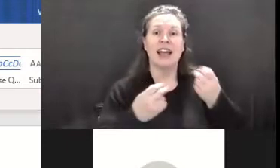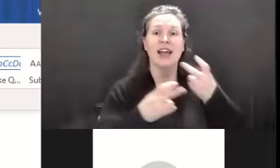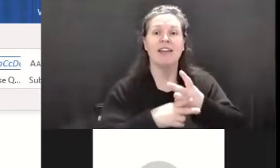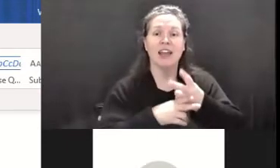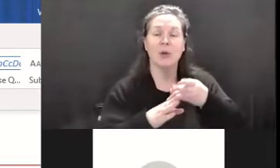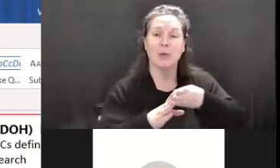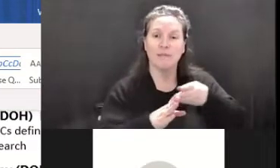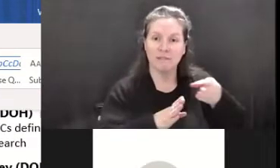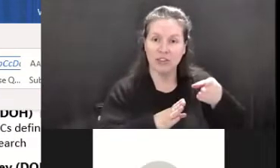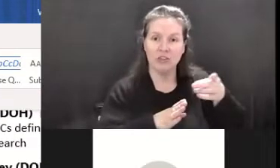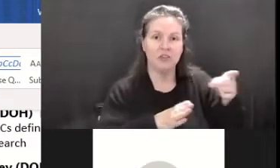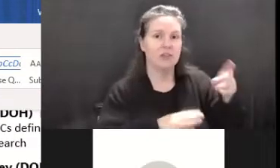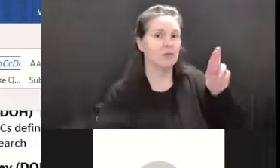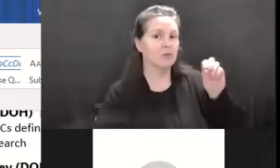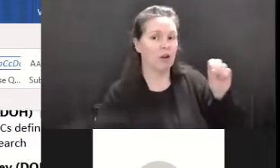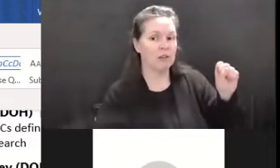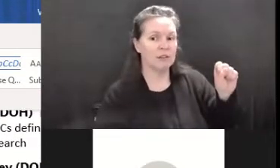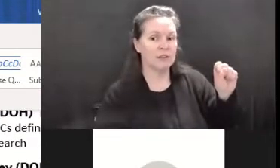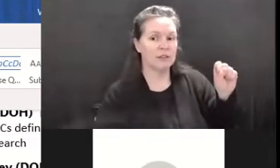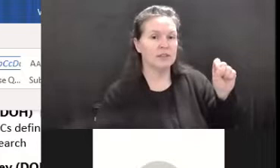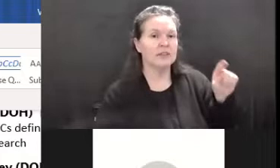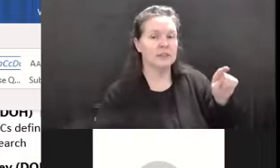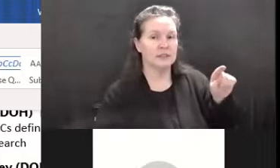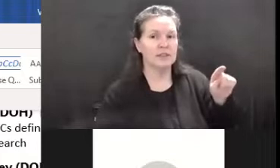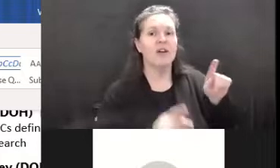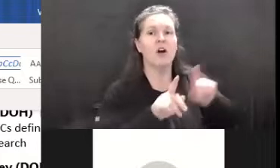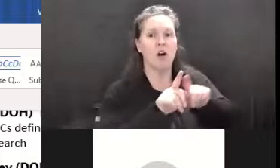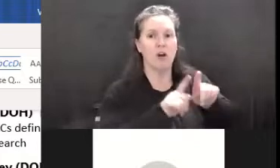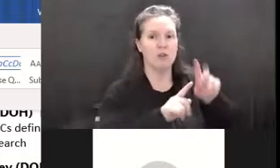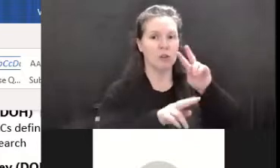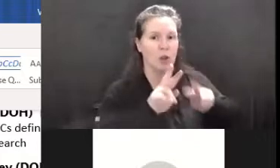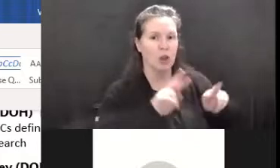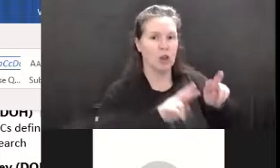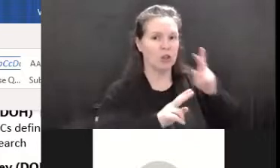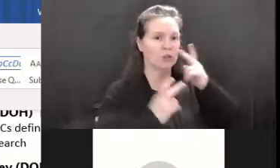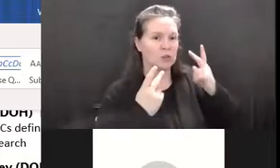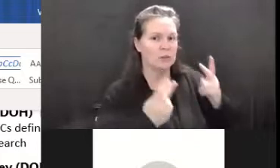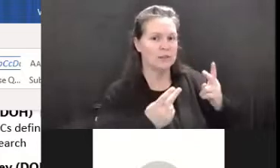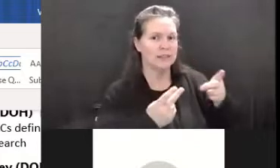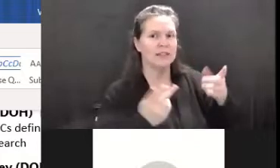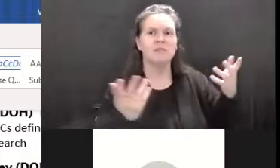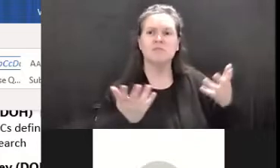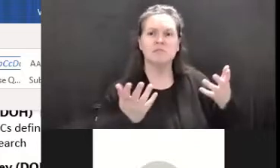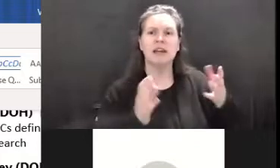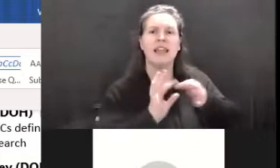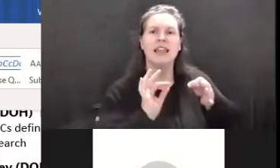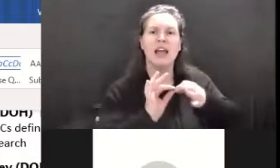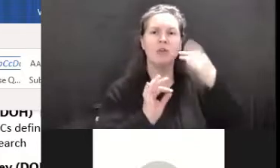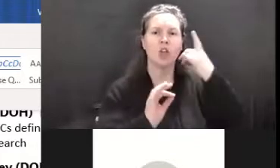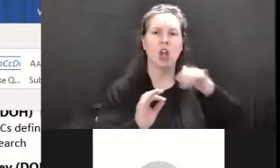And Ross also looked to see kind of what the language looks like.